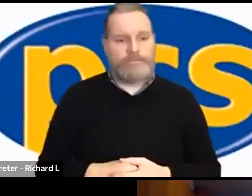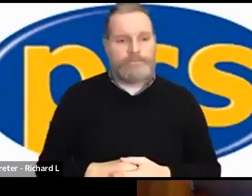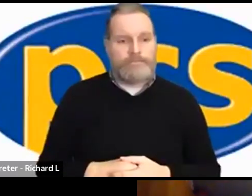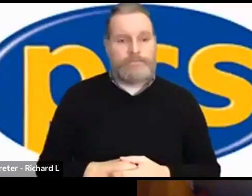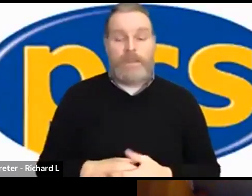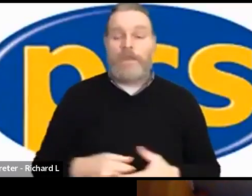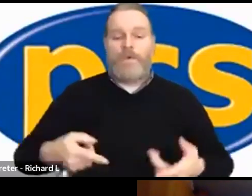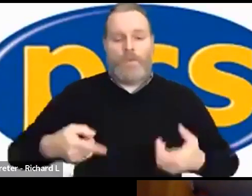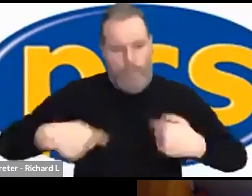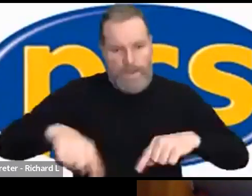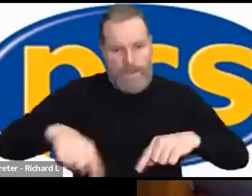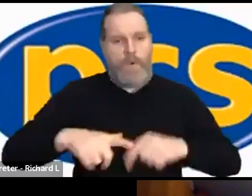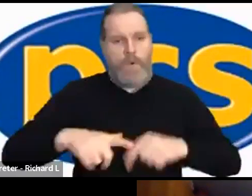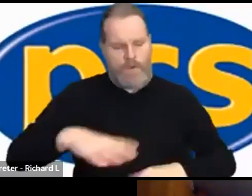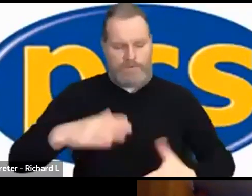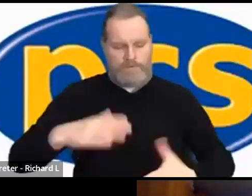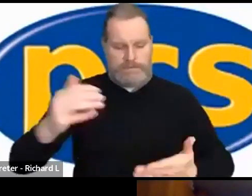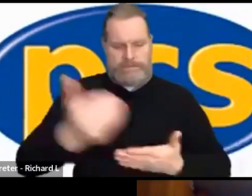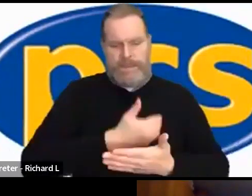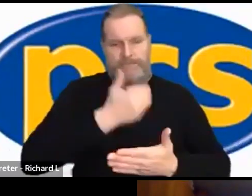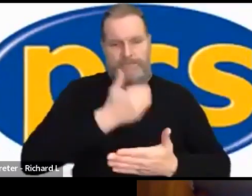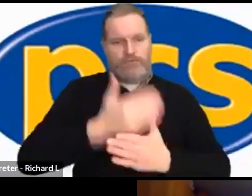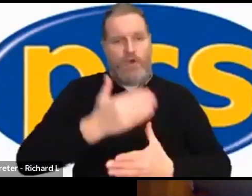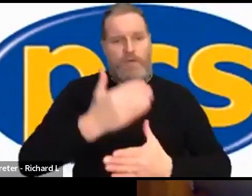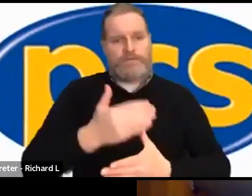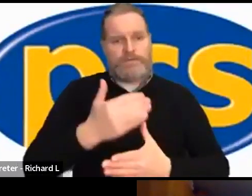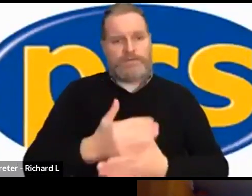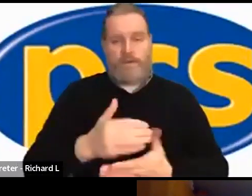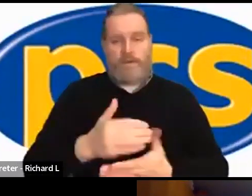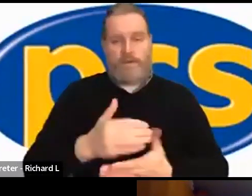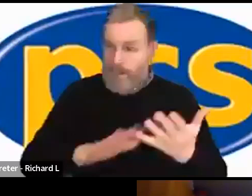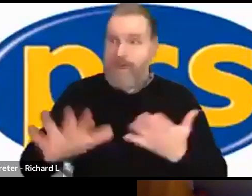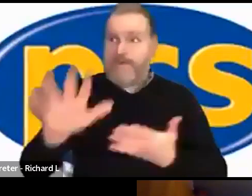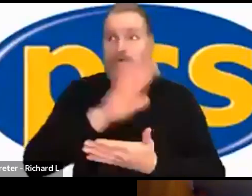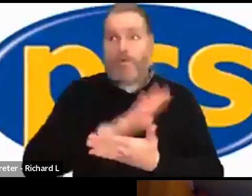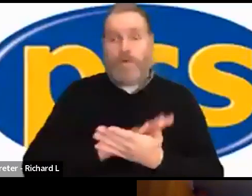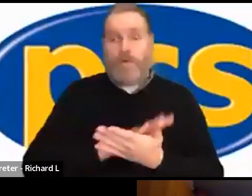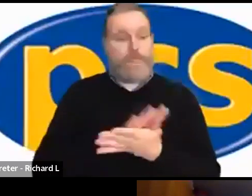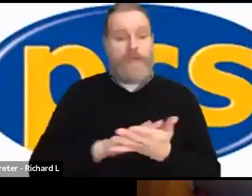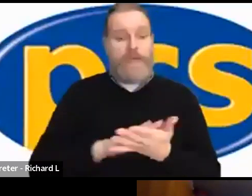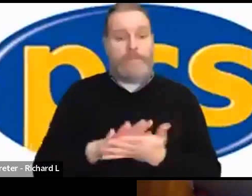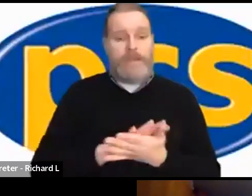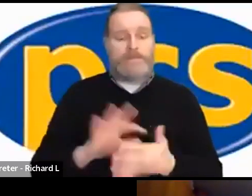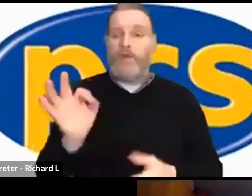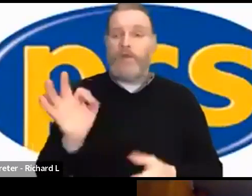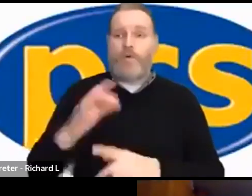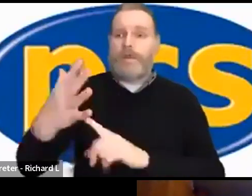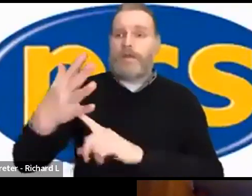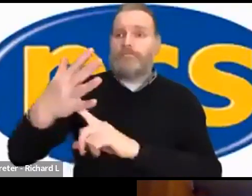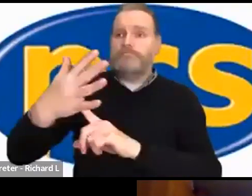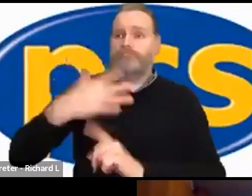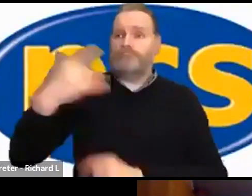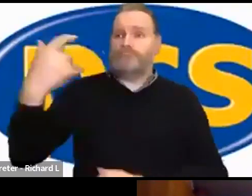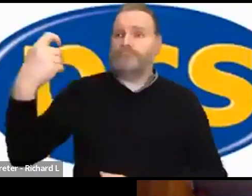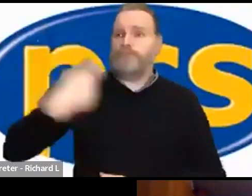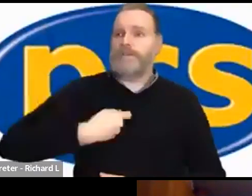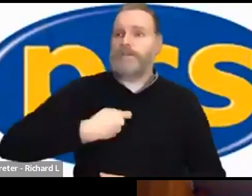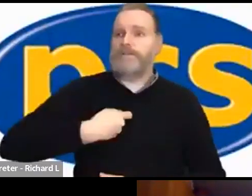Finally, we're seeking reassurance we're seeking reassurances. and job security agreements for for everyone to ensure for everyone to ensure. Nobody could be made compulsively